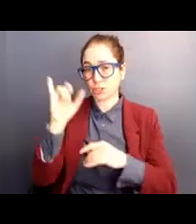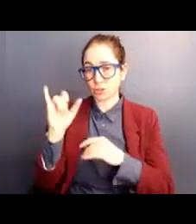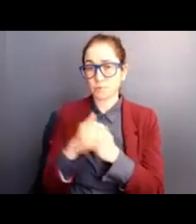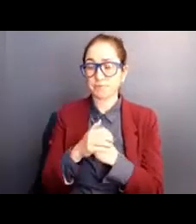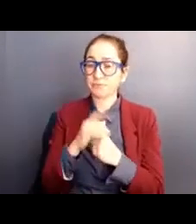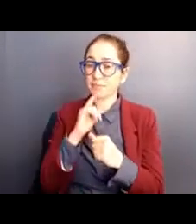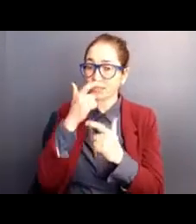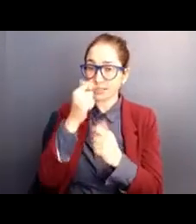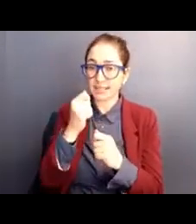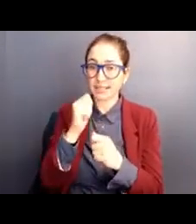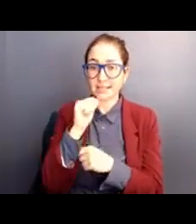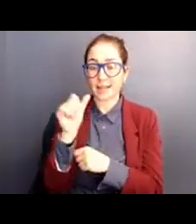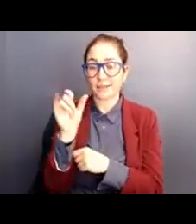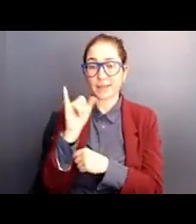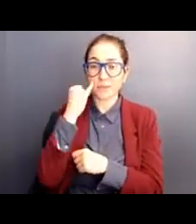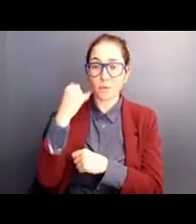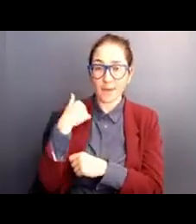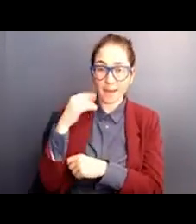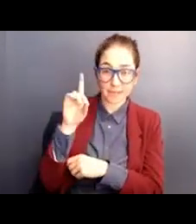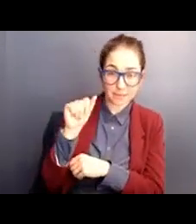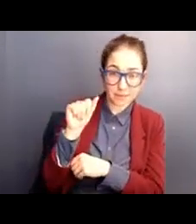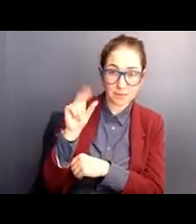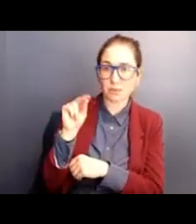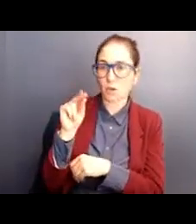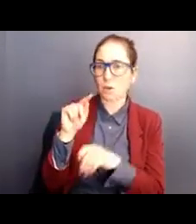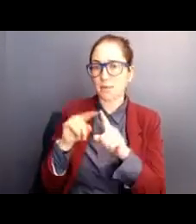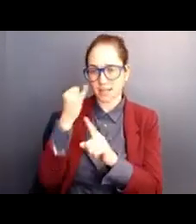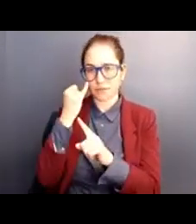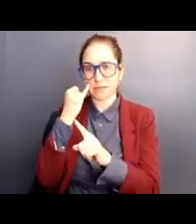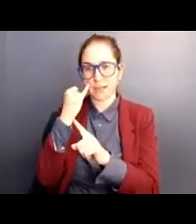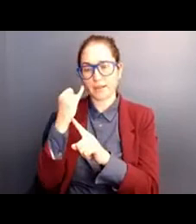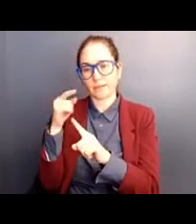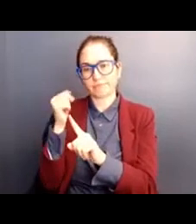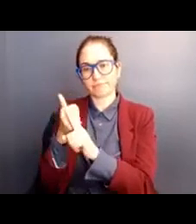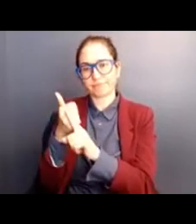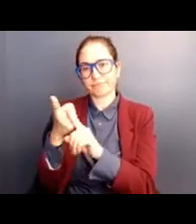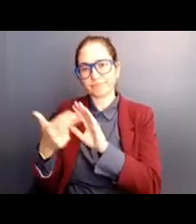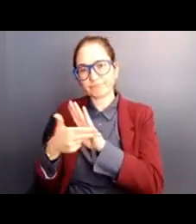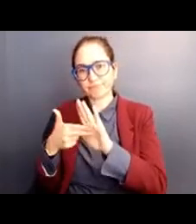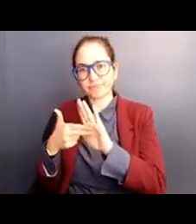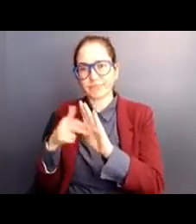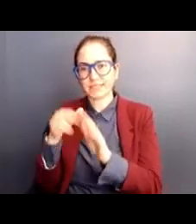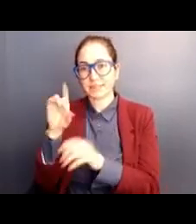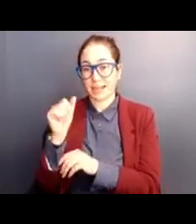even -- if you have a disability, but if you are regarded as having a disability, so if you even look like you might have a disability,